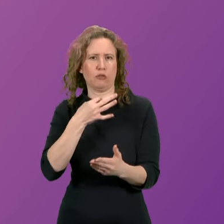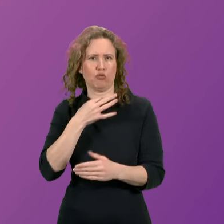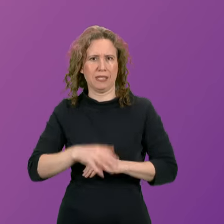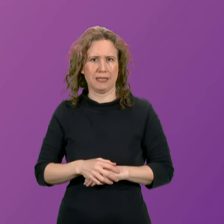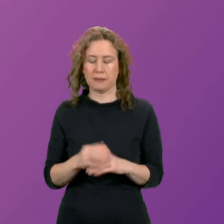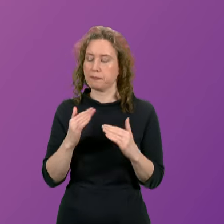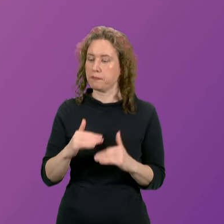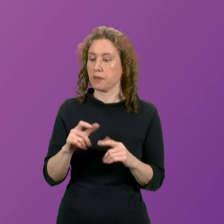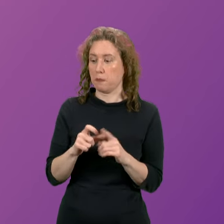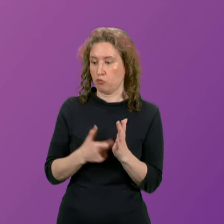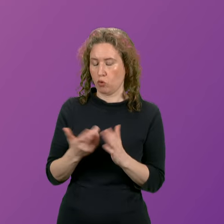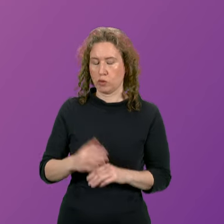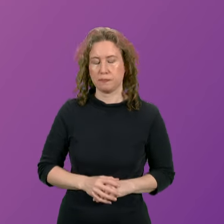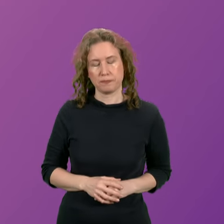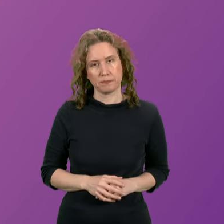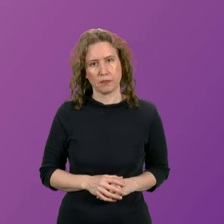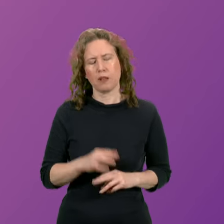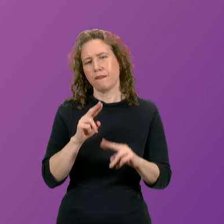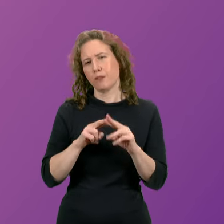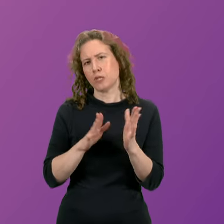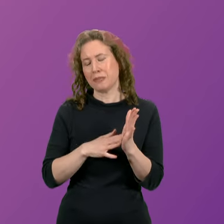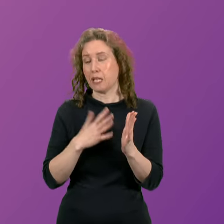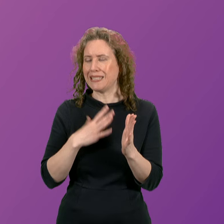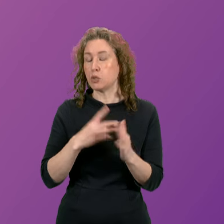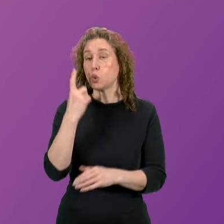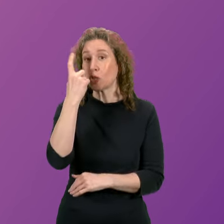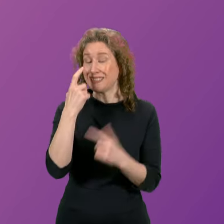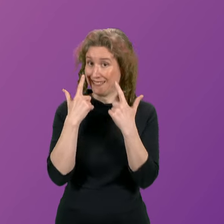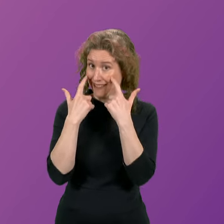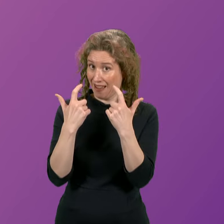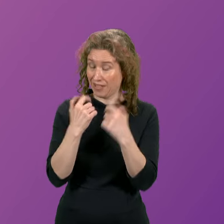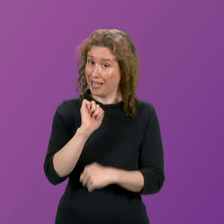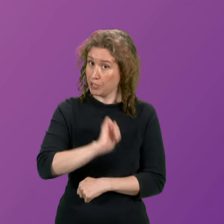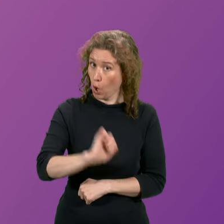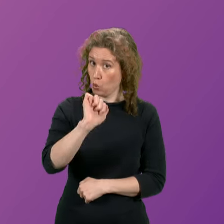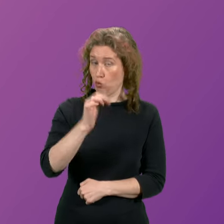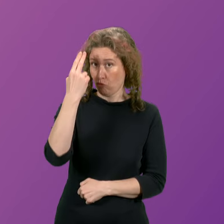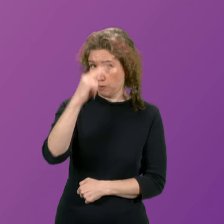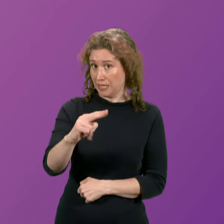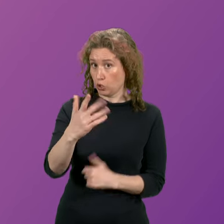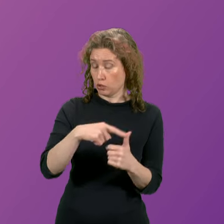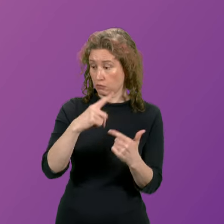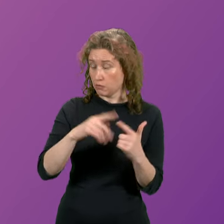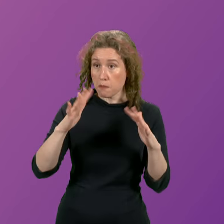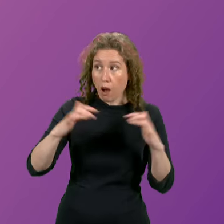The First Minister has to consider carefully his reputation and the reputation of this Parliament